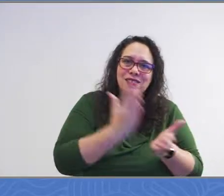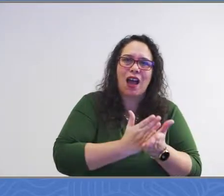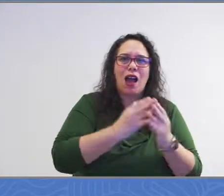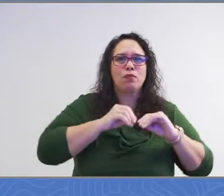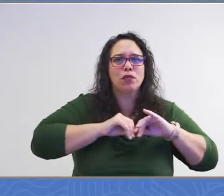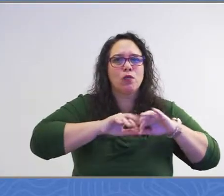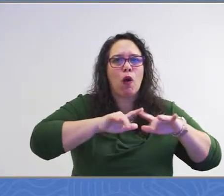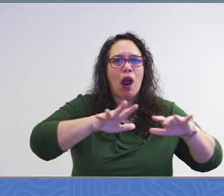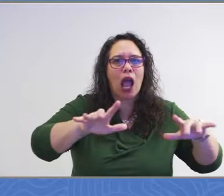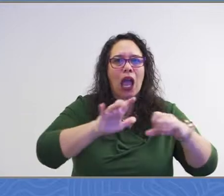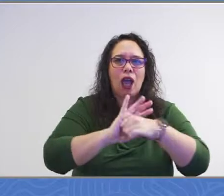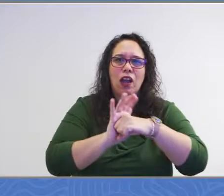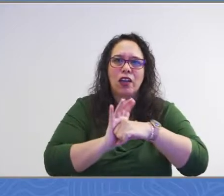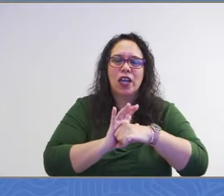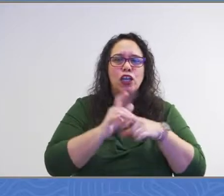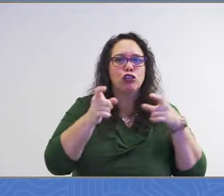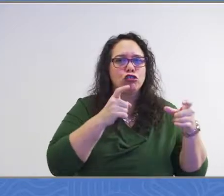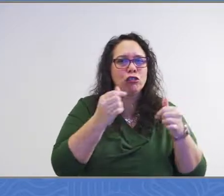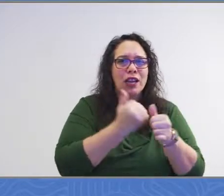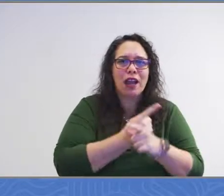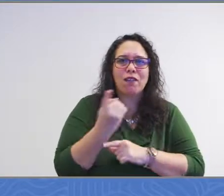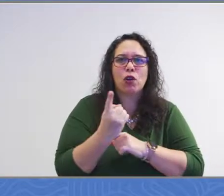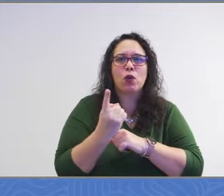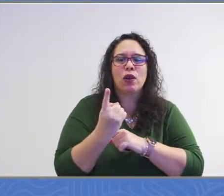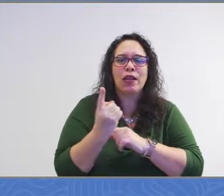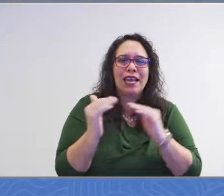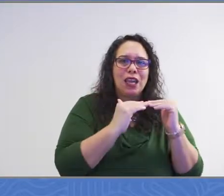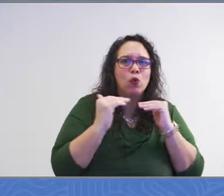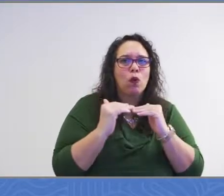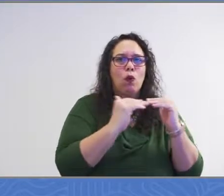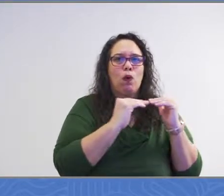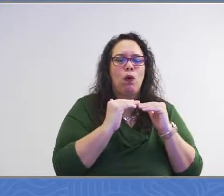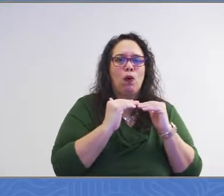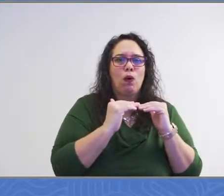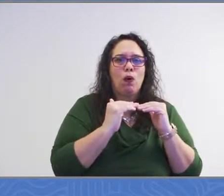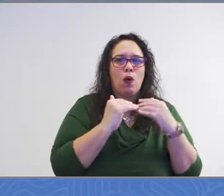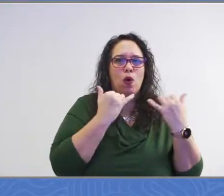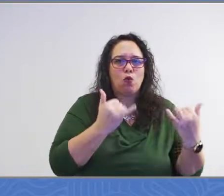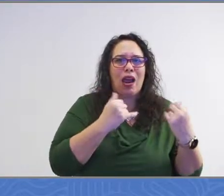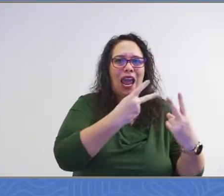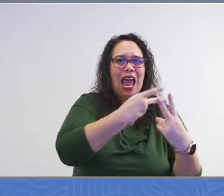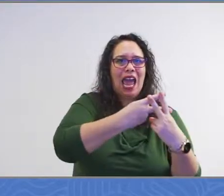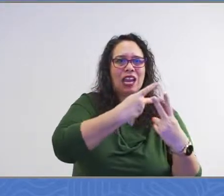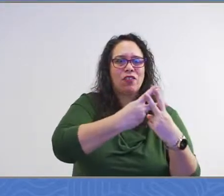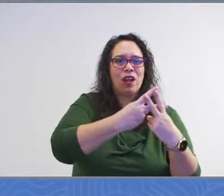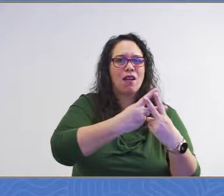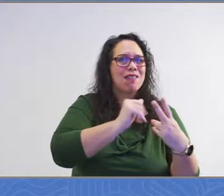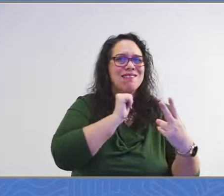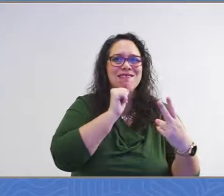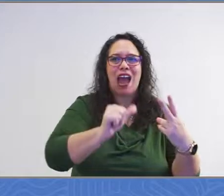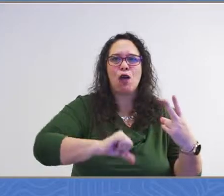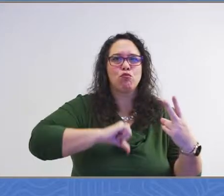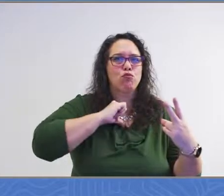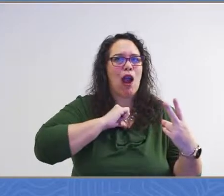treat everybody equally and fairly. At this moment, #NotproudtobeLBUSD.